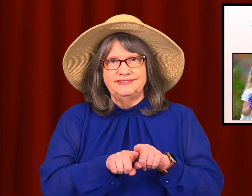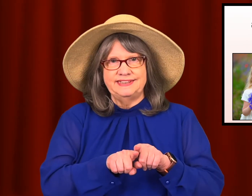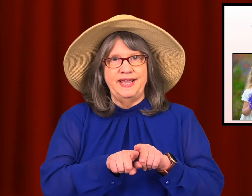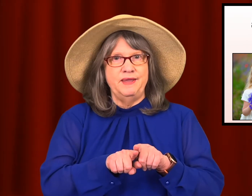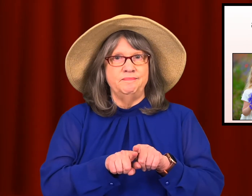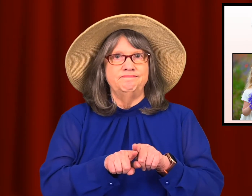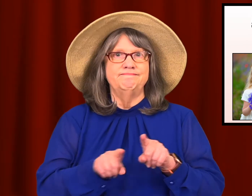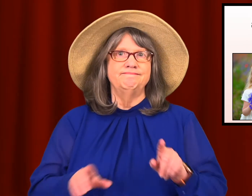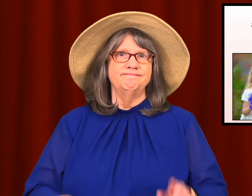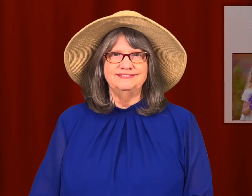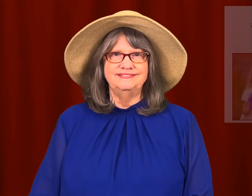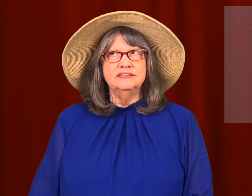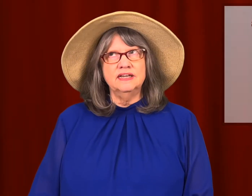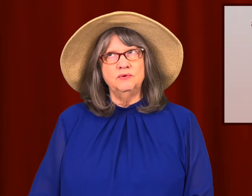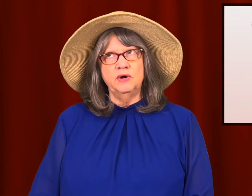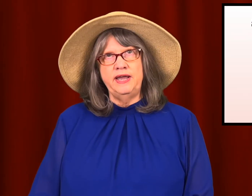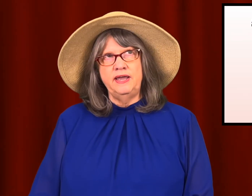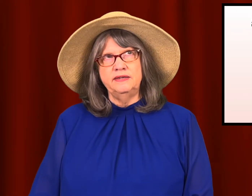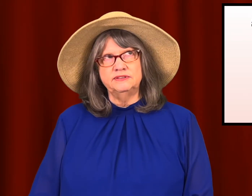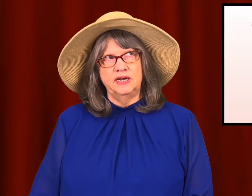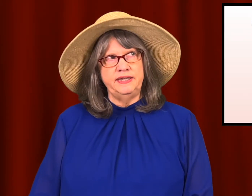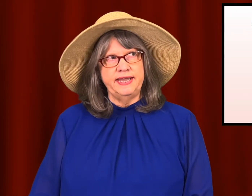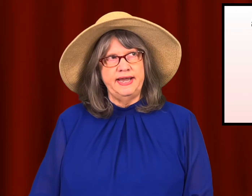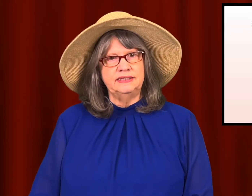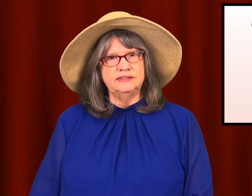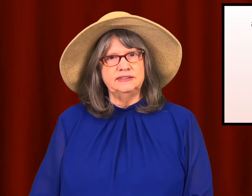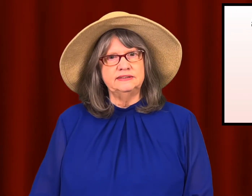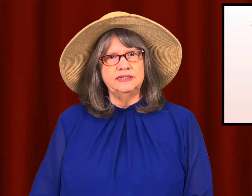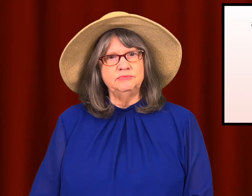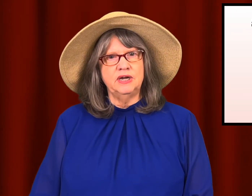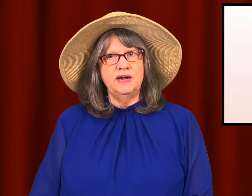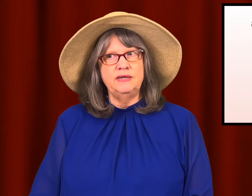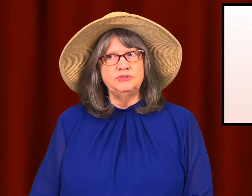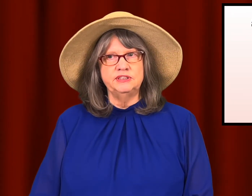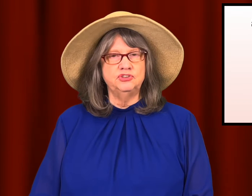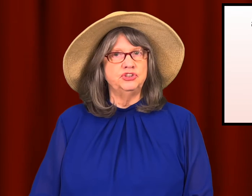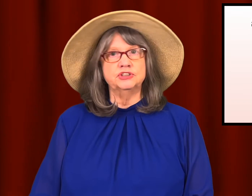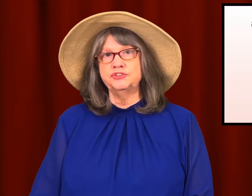SAME. The second way of signing AS is sometimes it's just